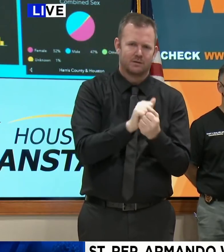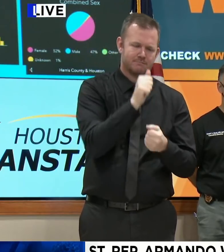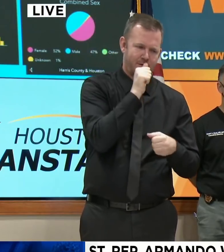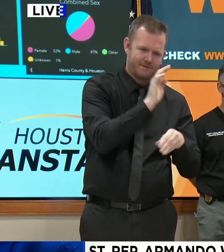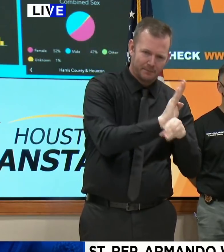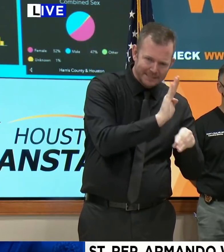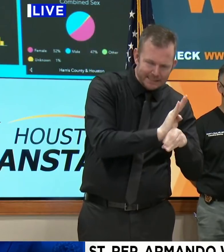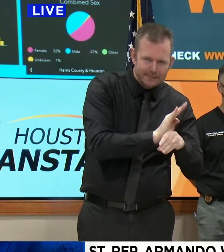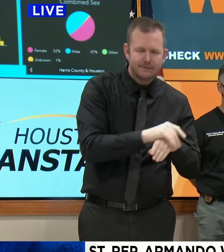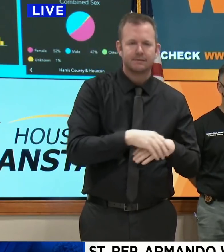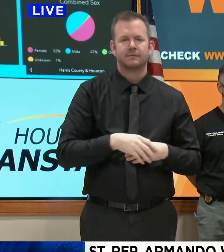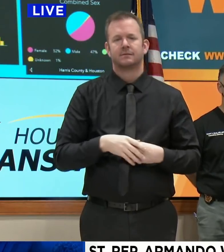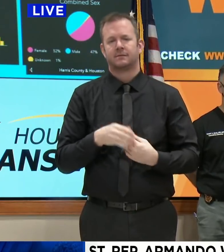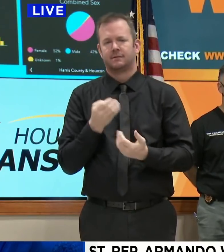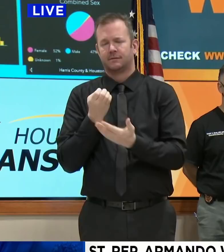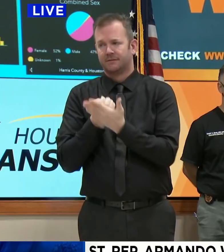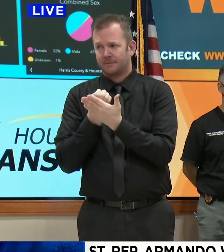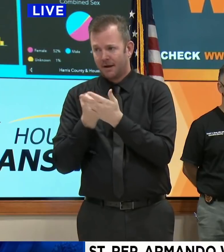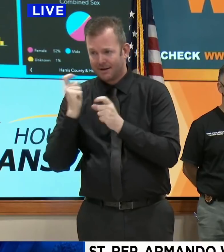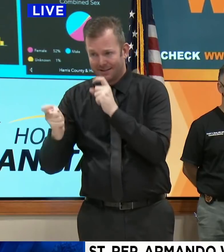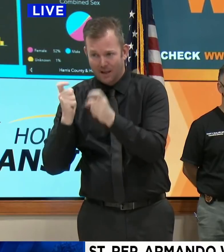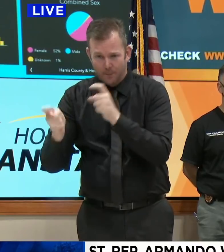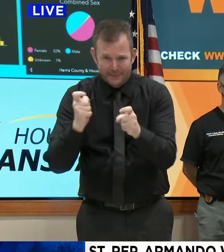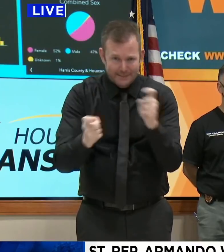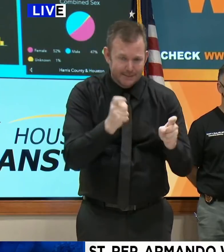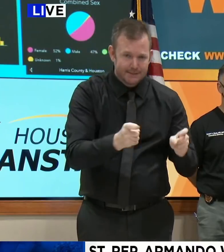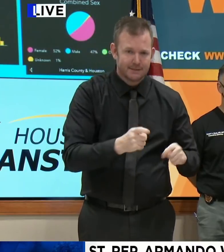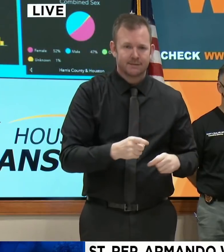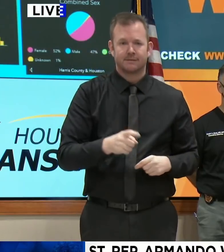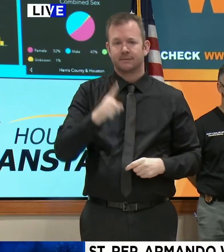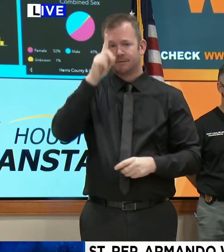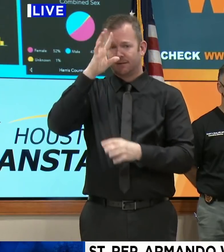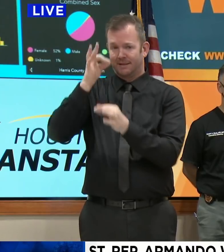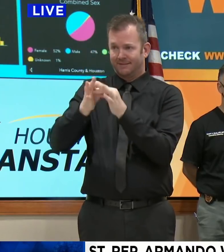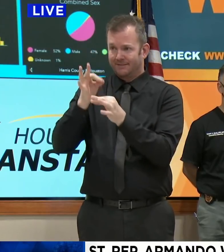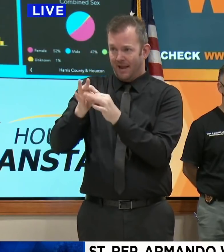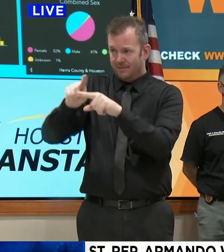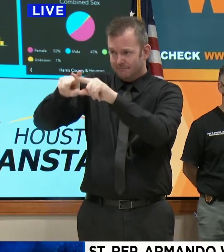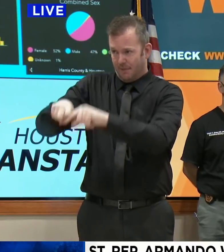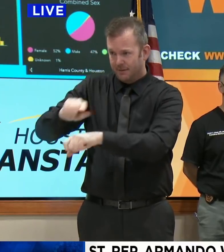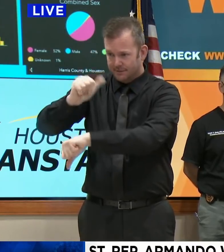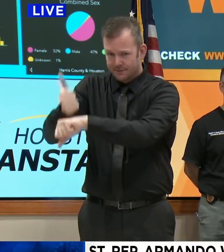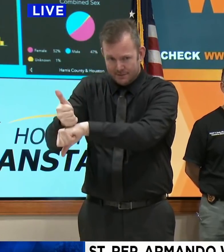work we expect to work with a wide variety of regional wide variety of regional stakeholders in stakeholders in this effort including from the